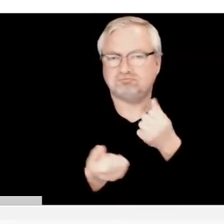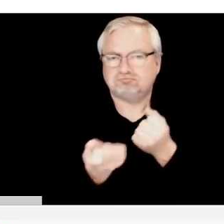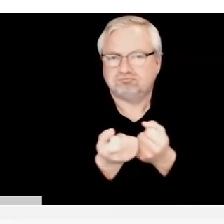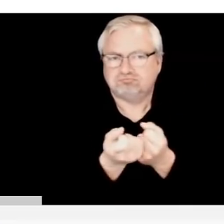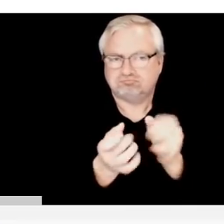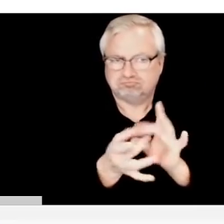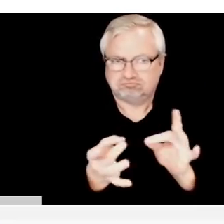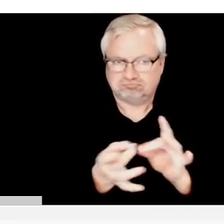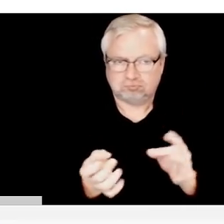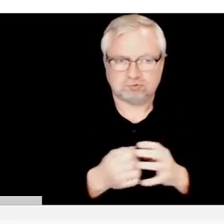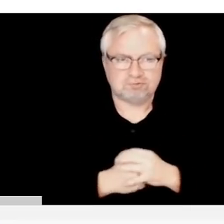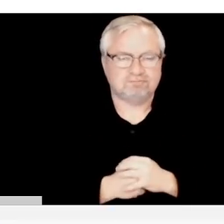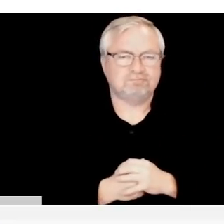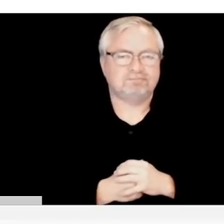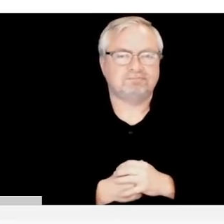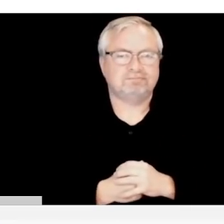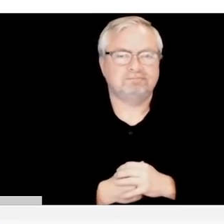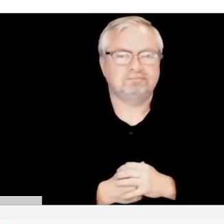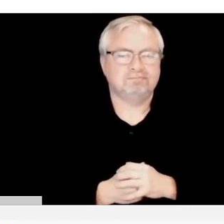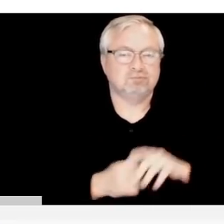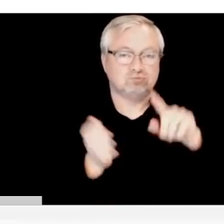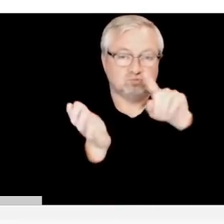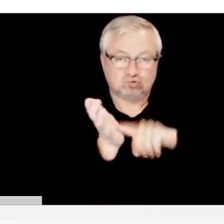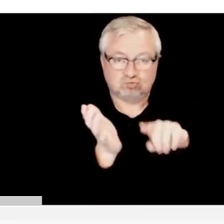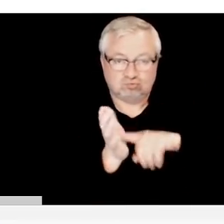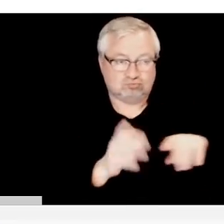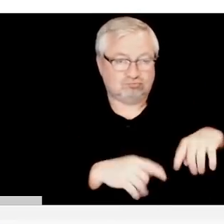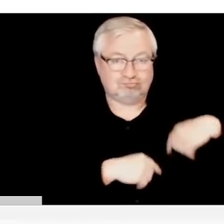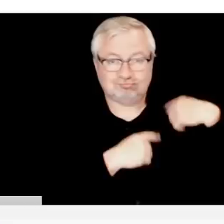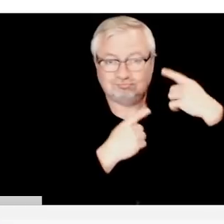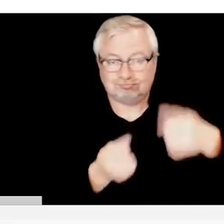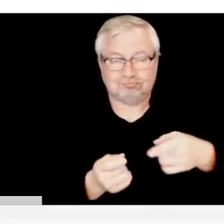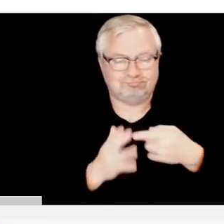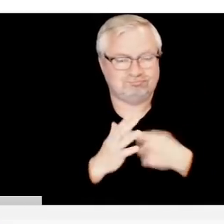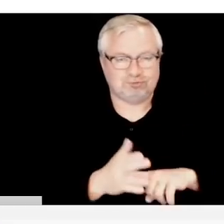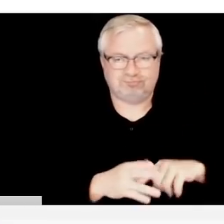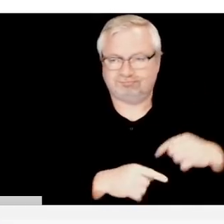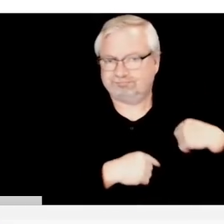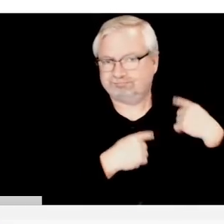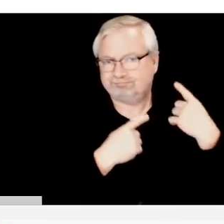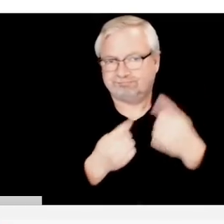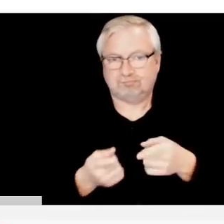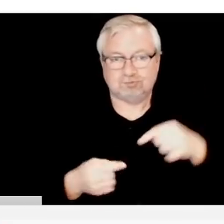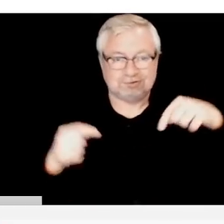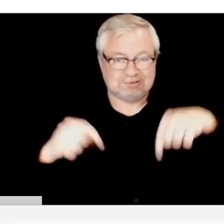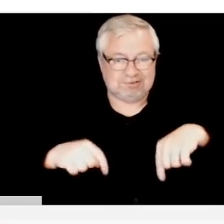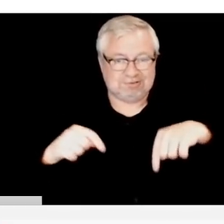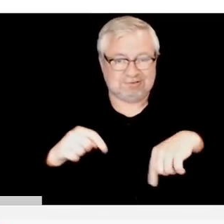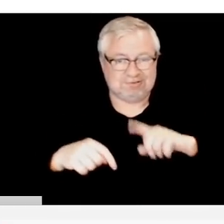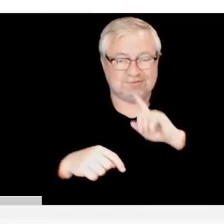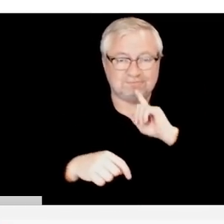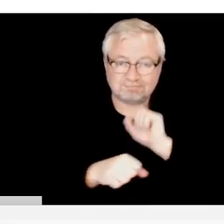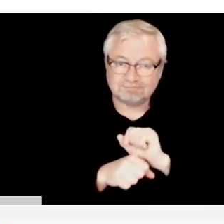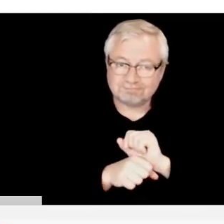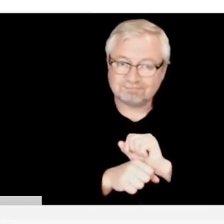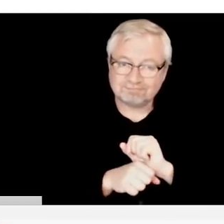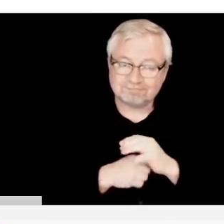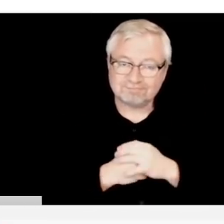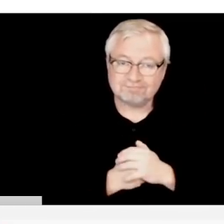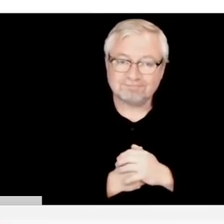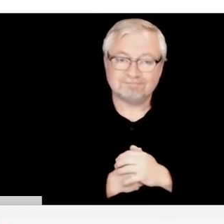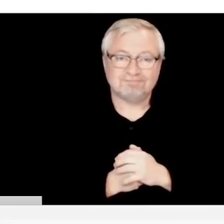researchers have said since the beginning, that this has been intended